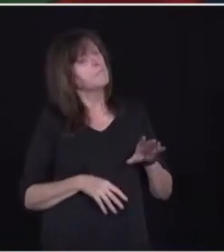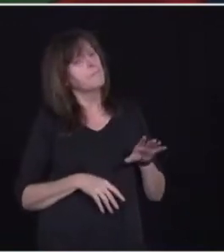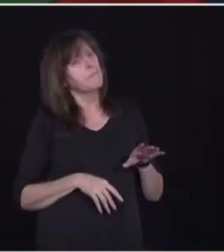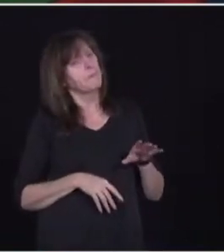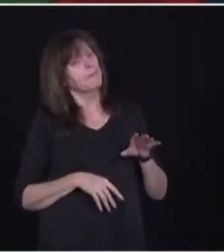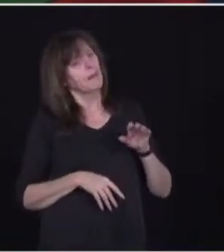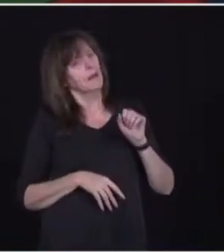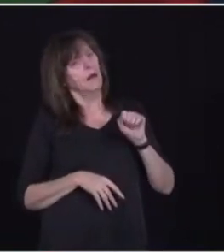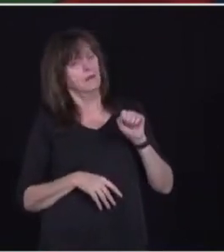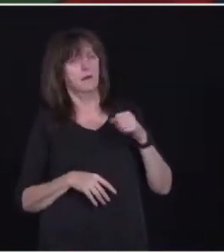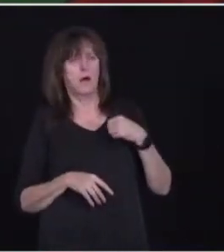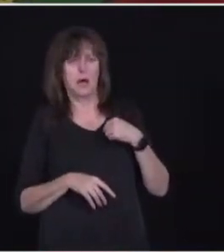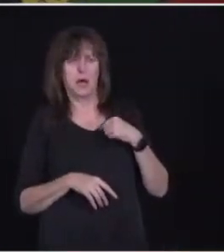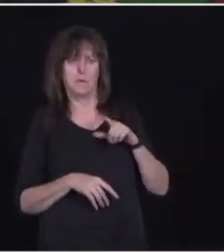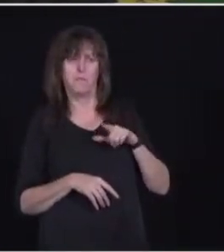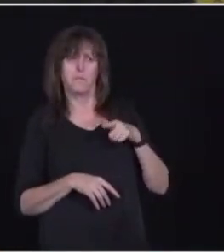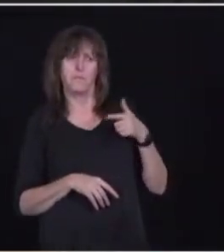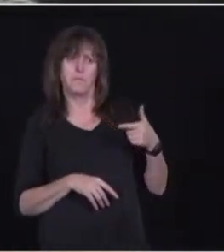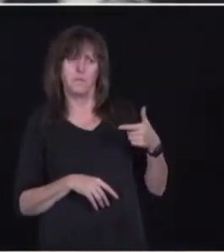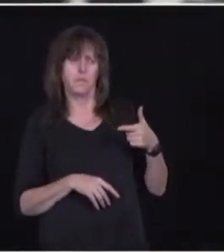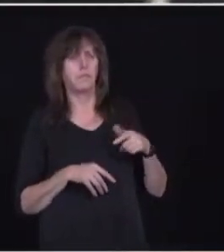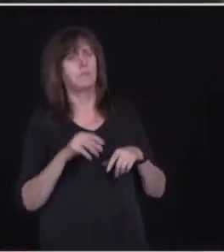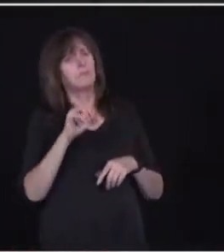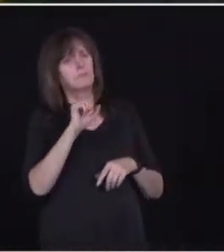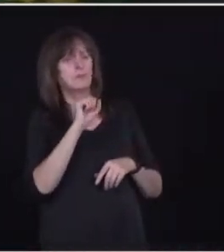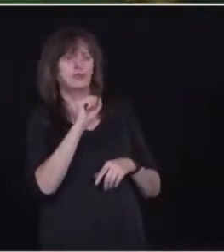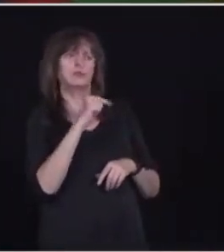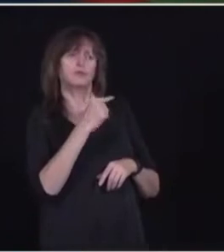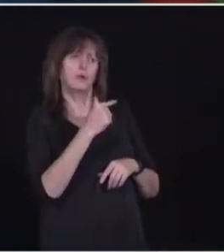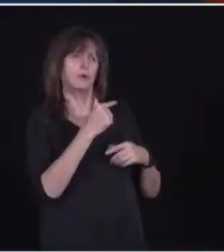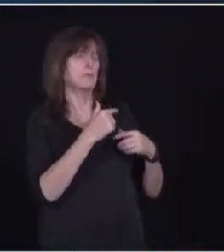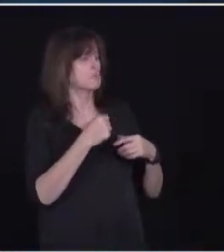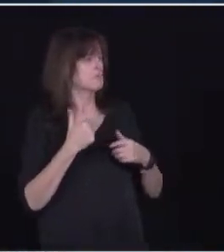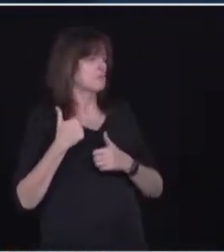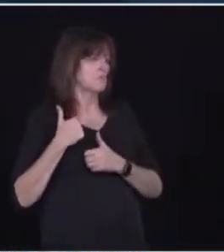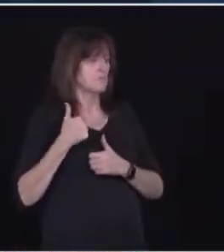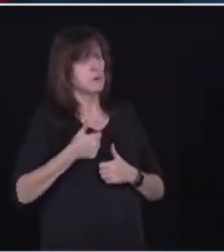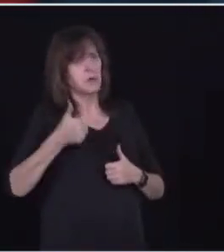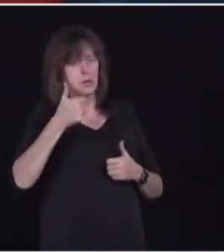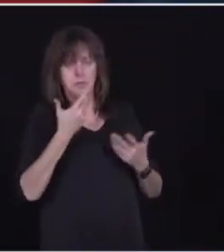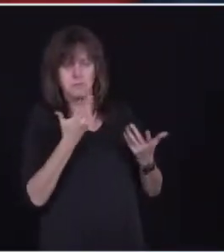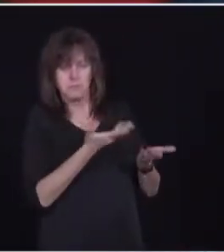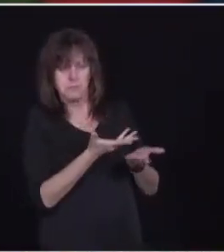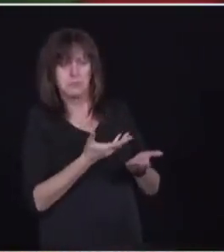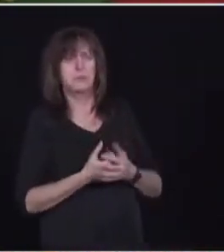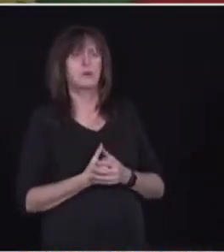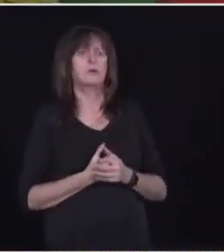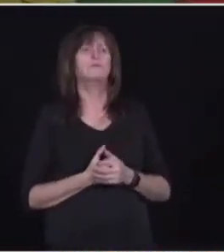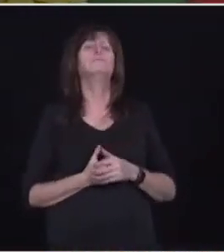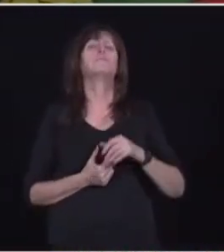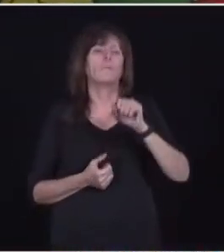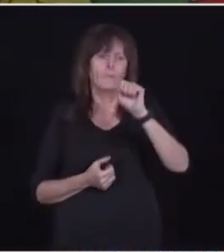We do, but in the passes over to Gen. Hillyard or the solicitor Gen. Look, I think yes we do,